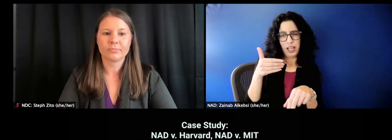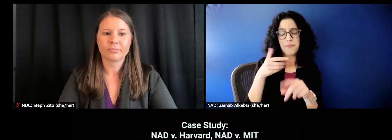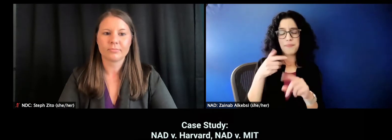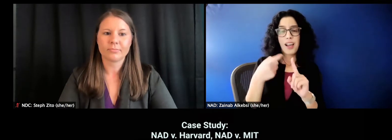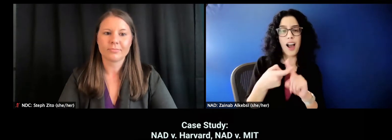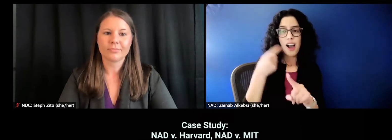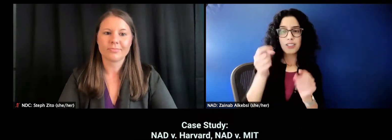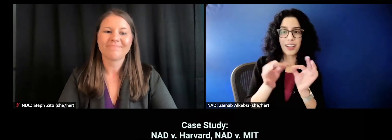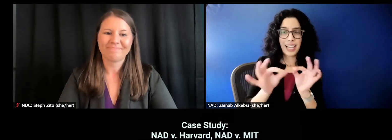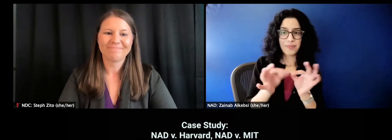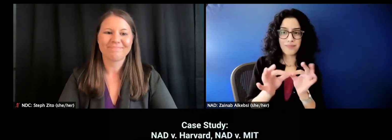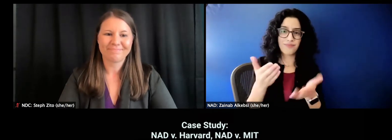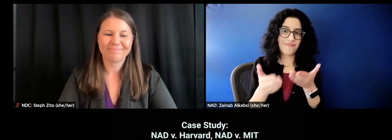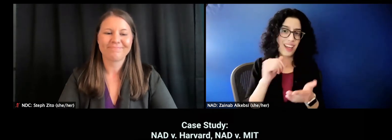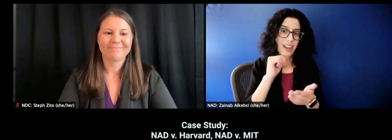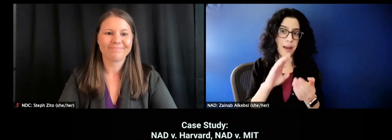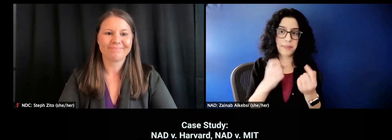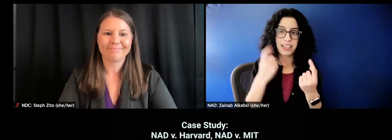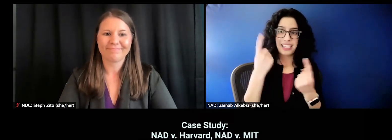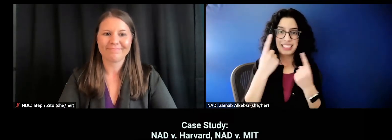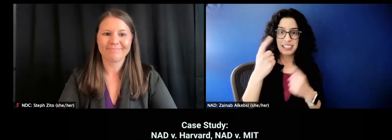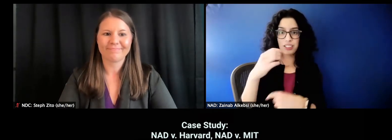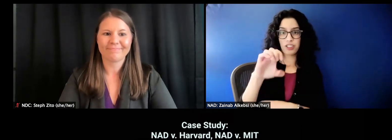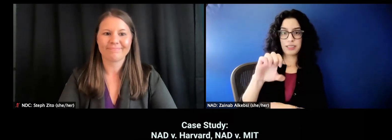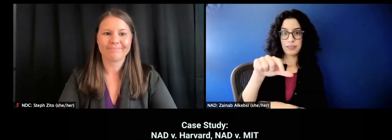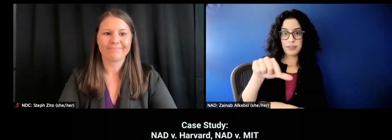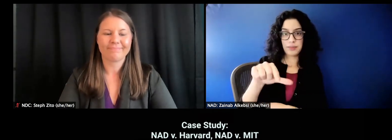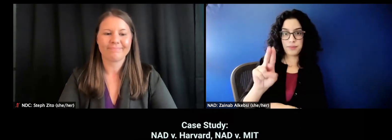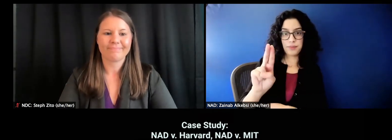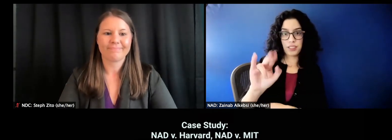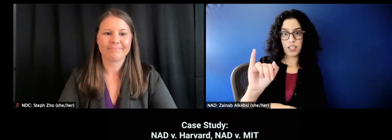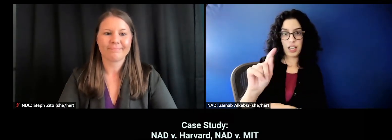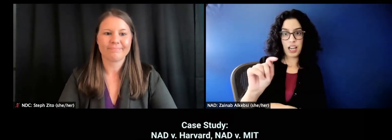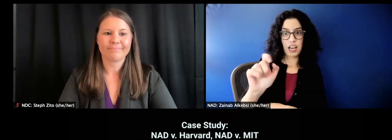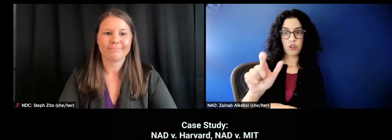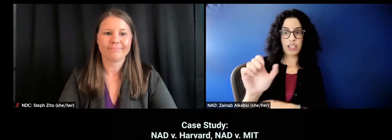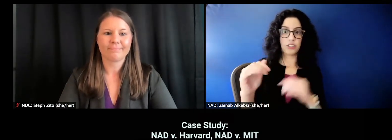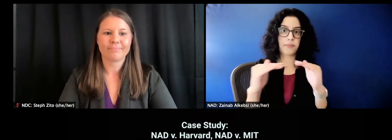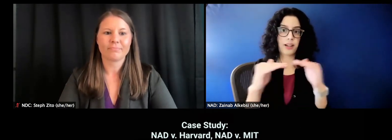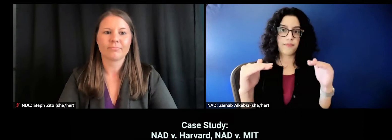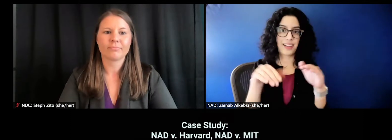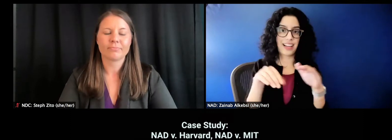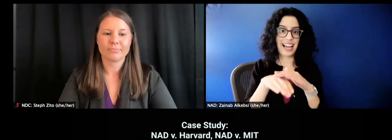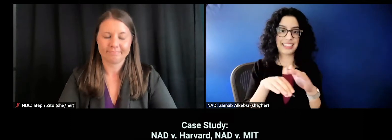auto captions may not be considered equitable access under the law.